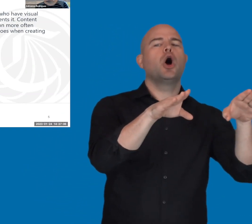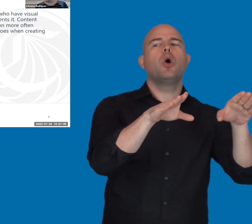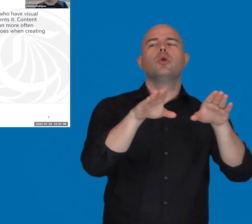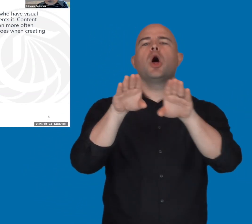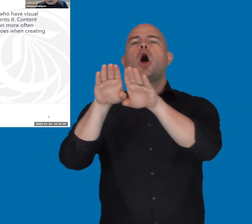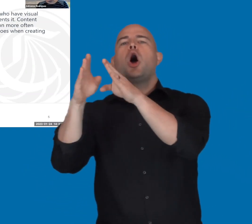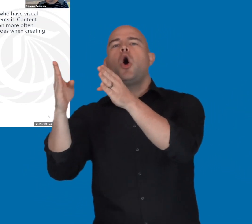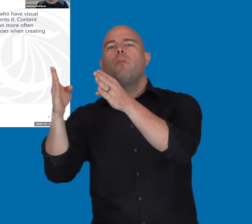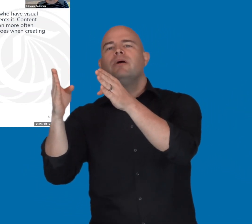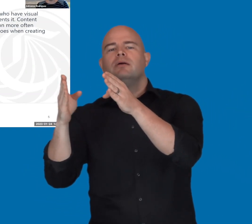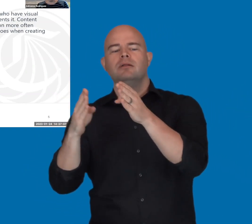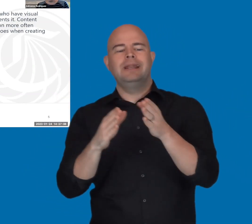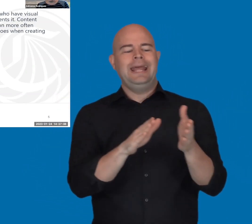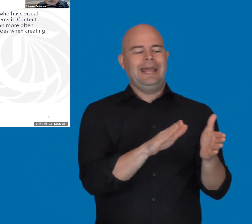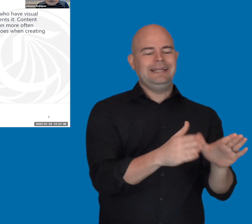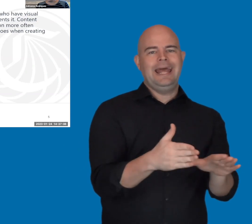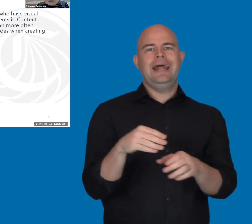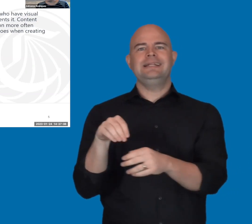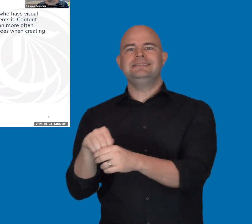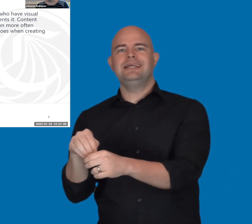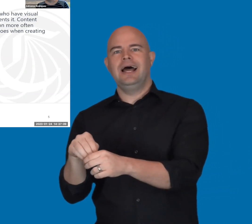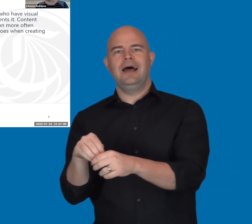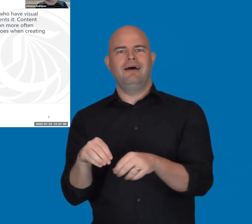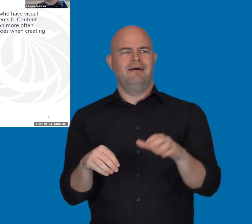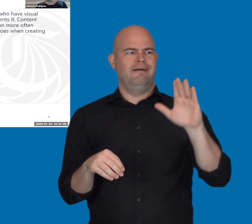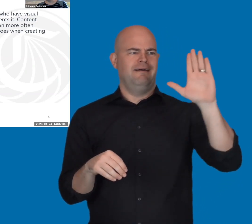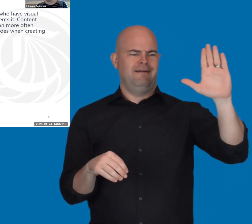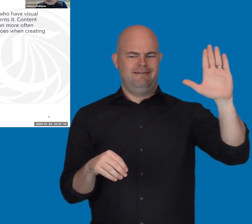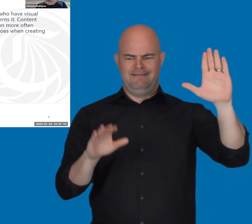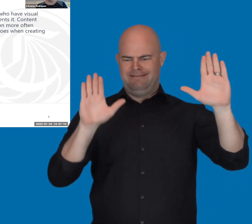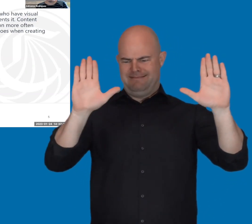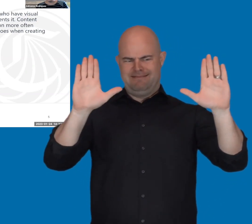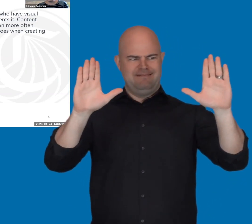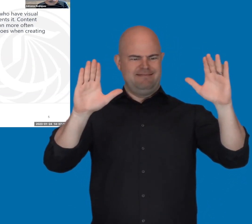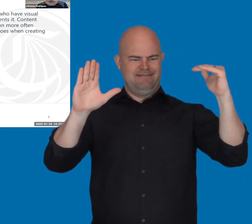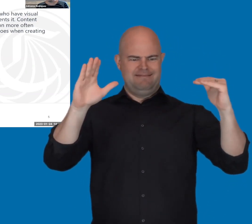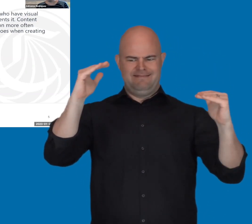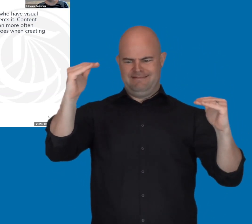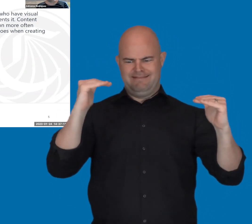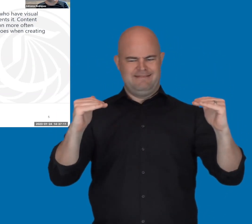But I don't know who made that call but that just -- it doesn't make sense to me.